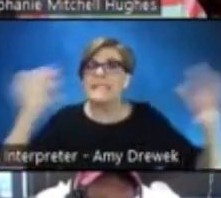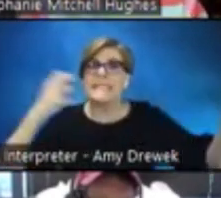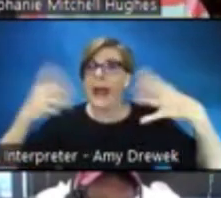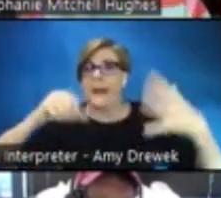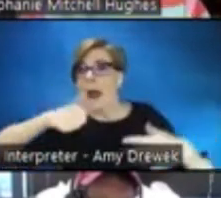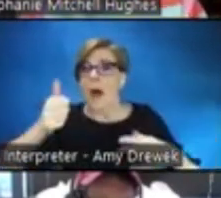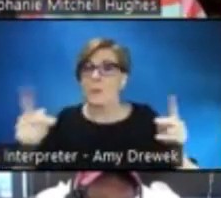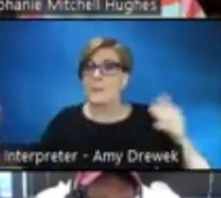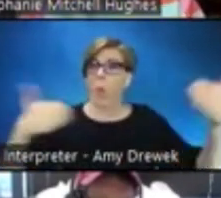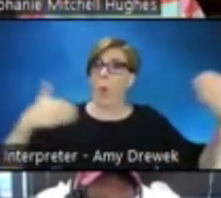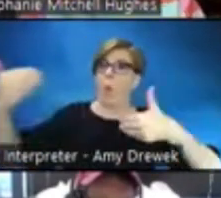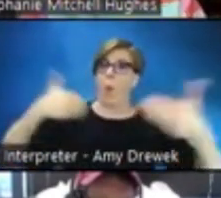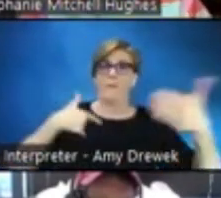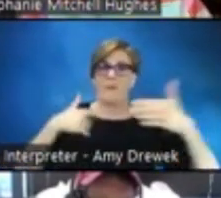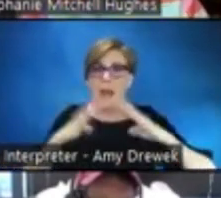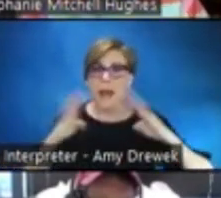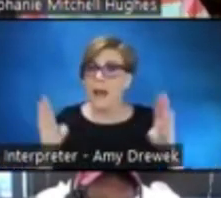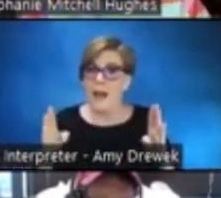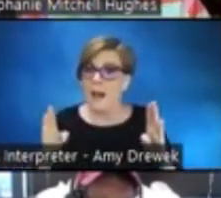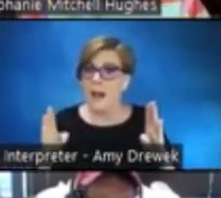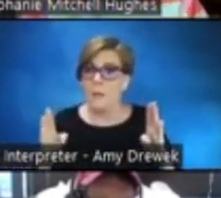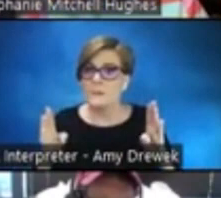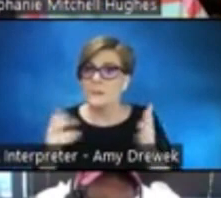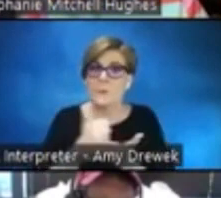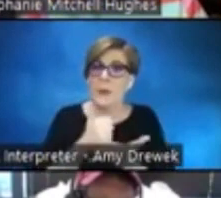HOUSE TO COME HELP ME.